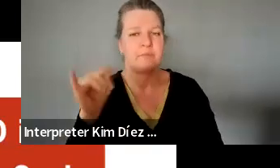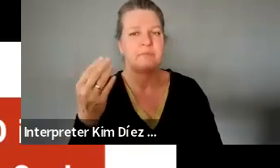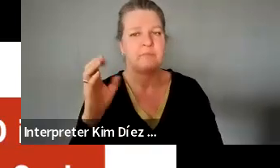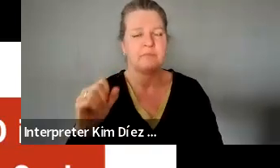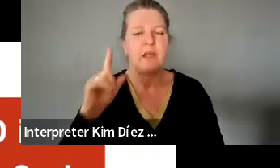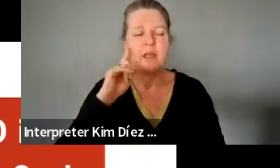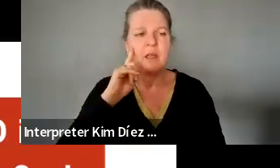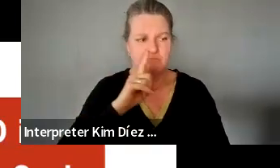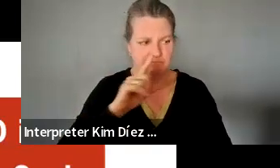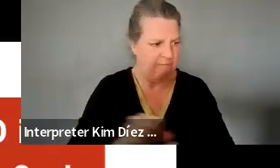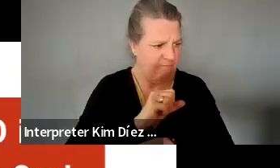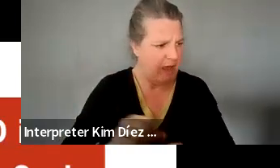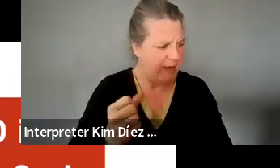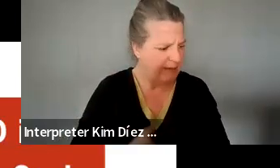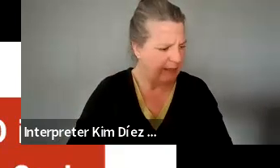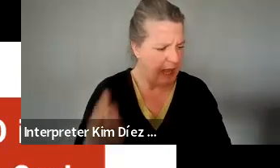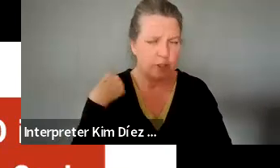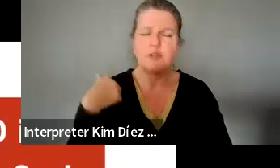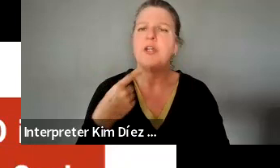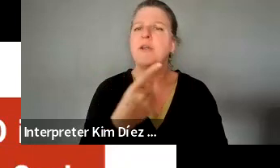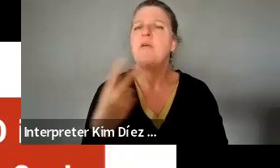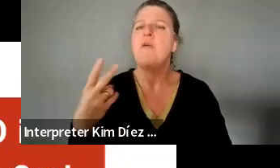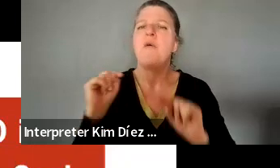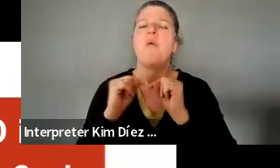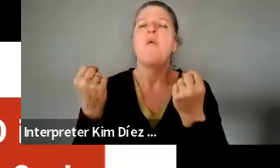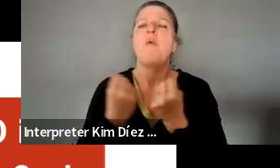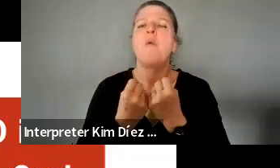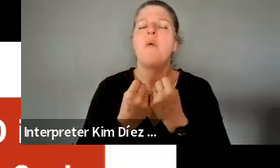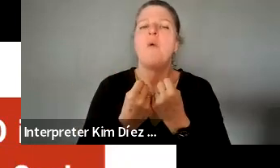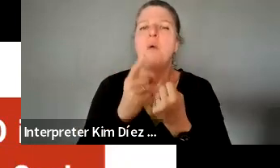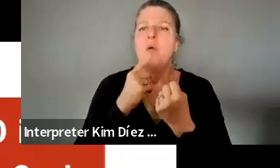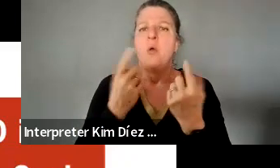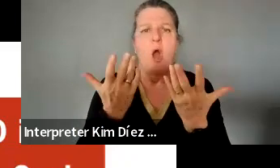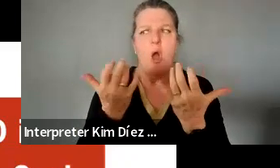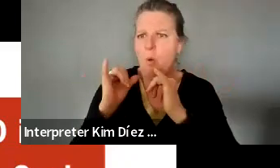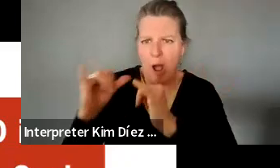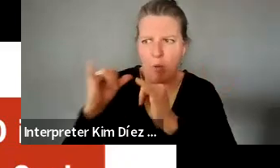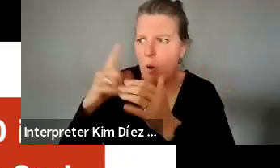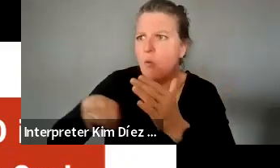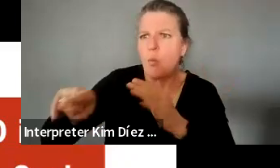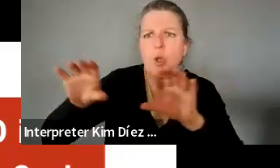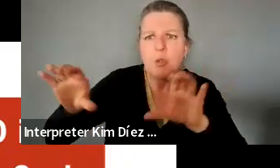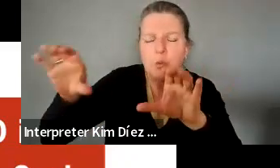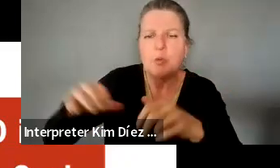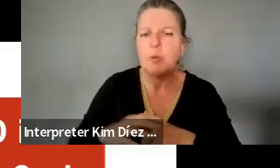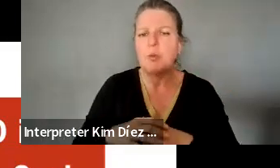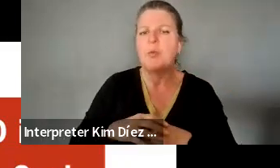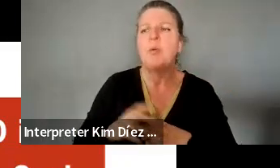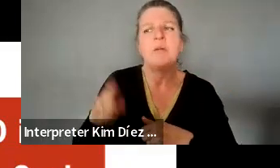we had a couple teams that said, "Oh, I really wanna do that same thing that you are doing." And they hadn't really realized, you know?